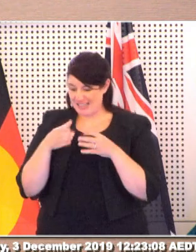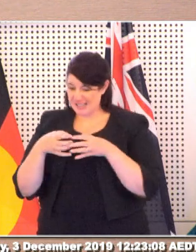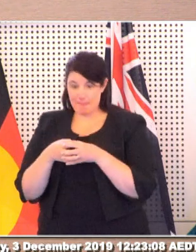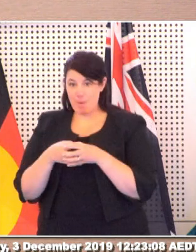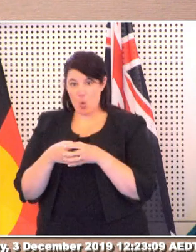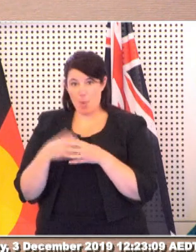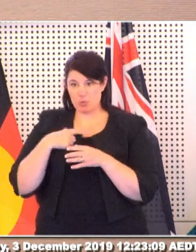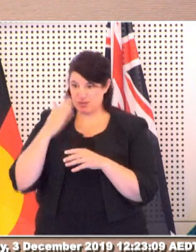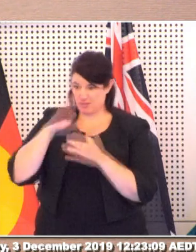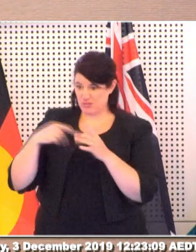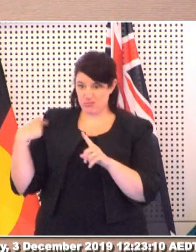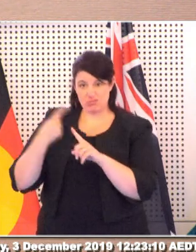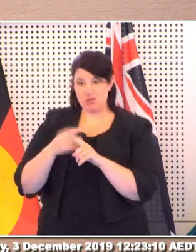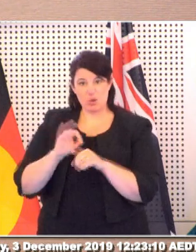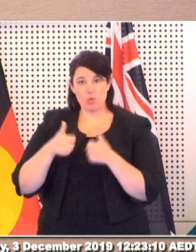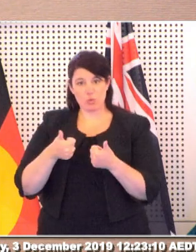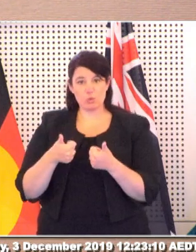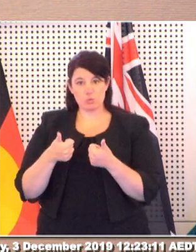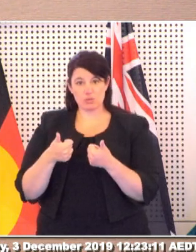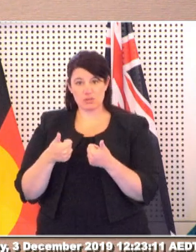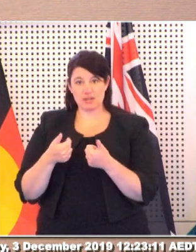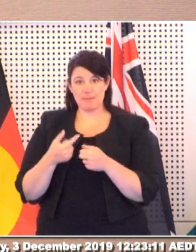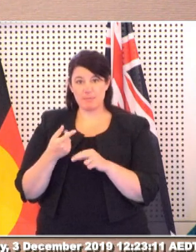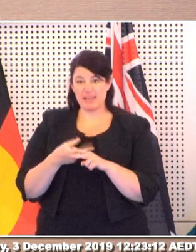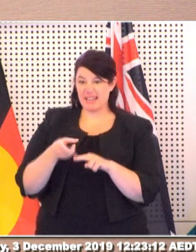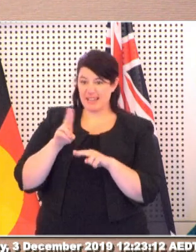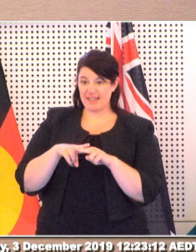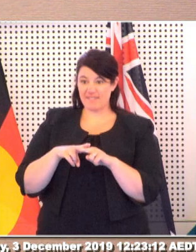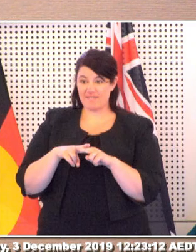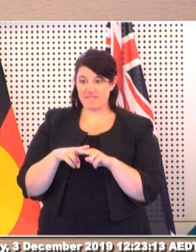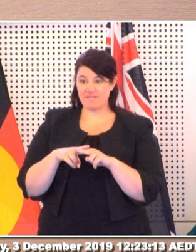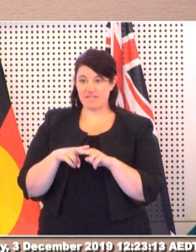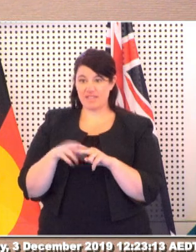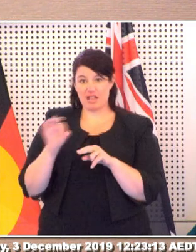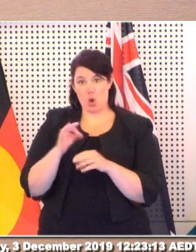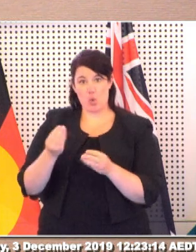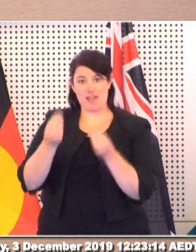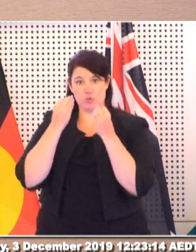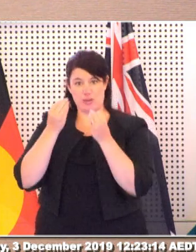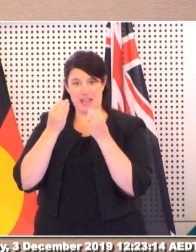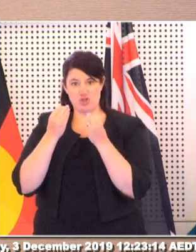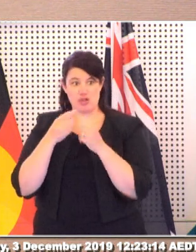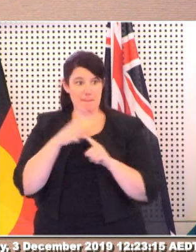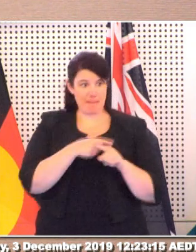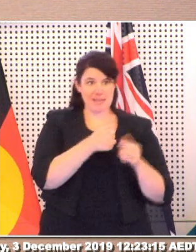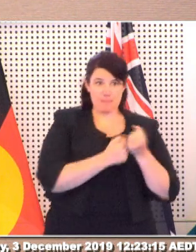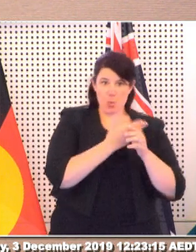received, their strategies are not well received, then they’re – they’re not going to work very well for them.